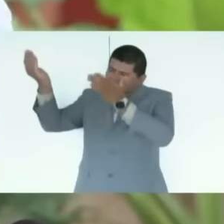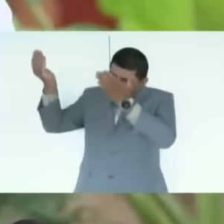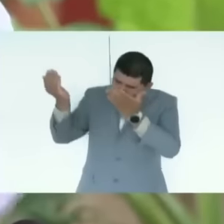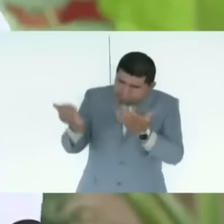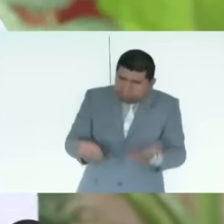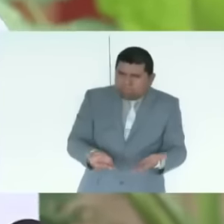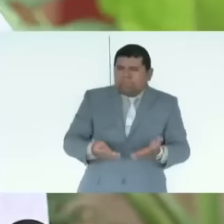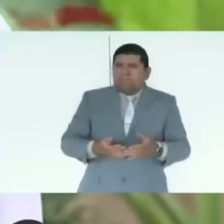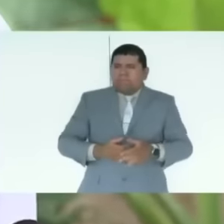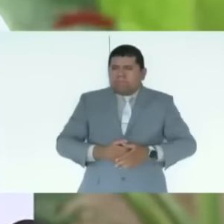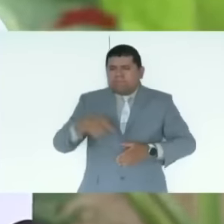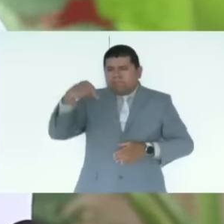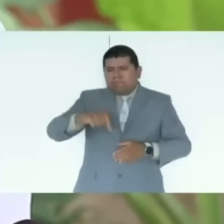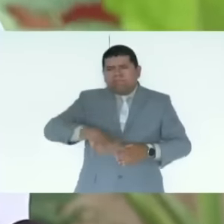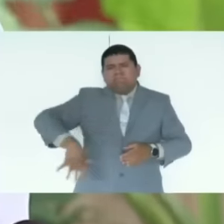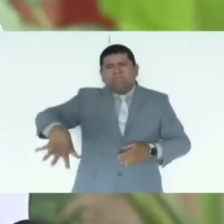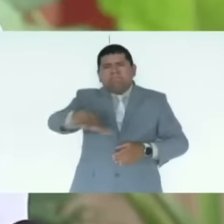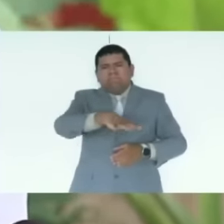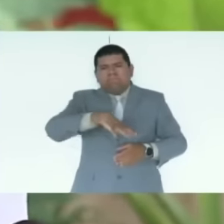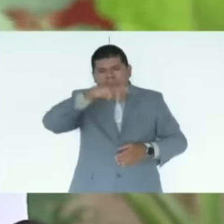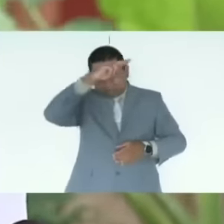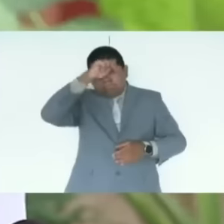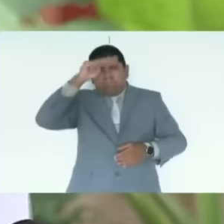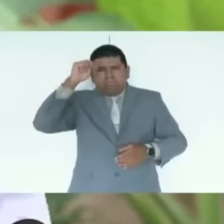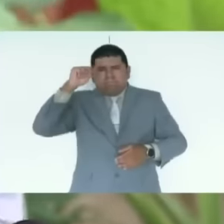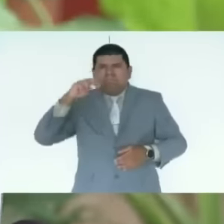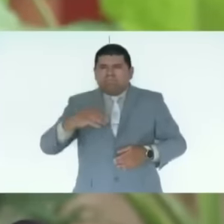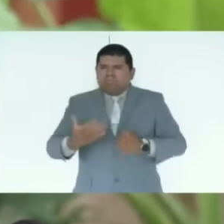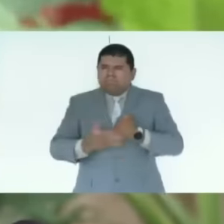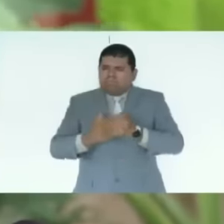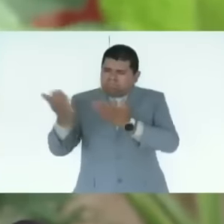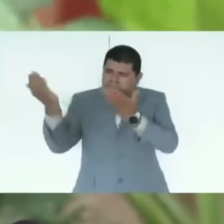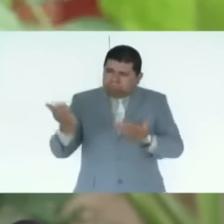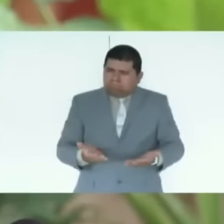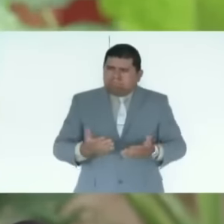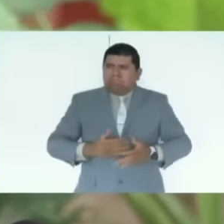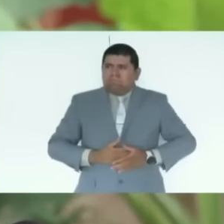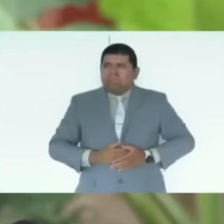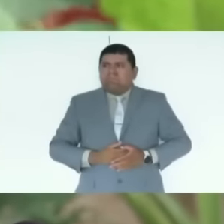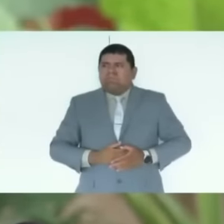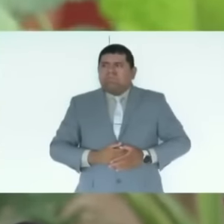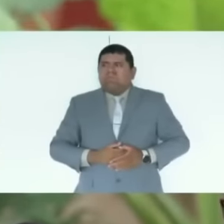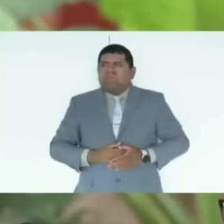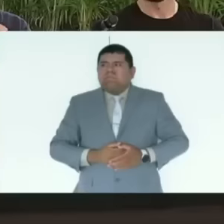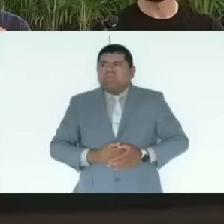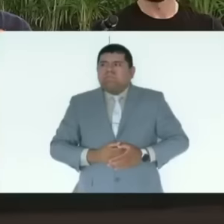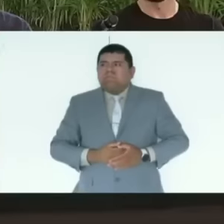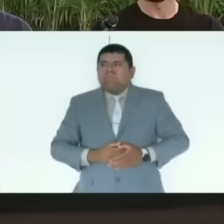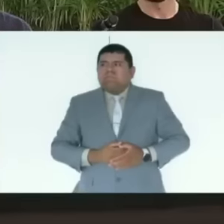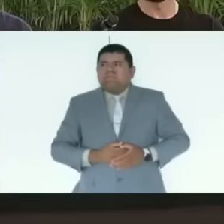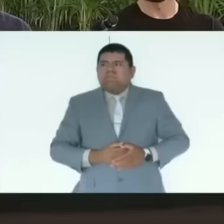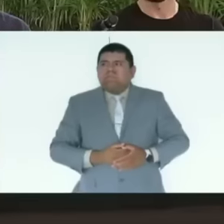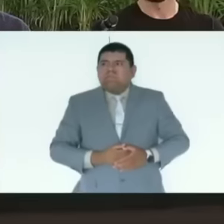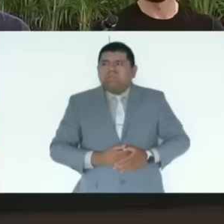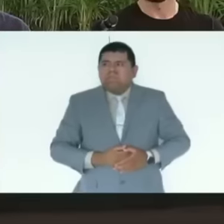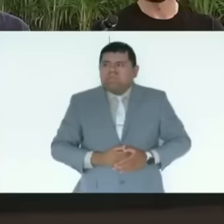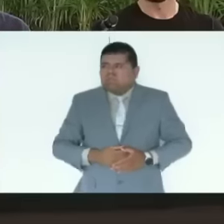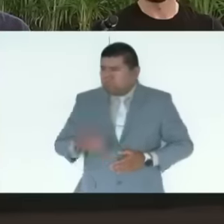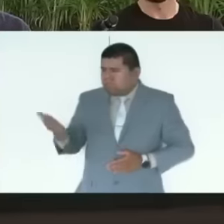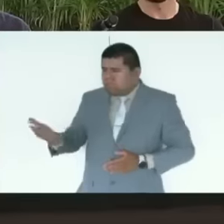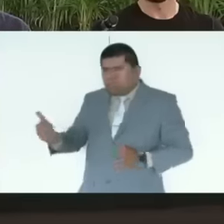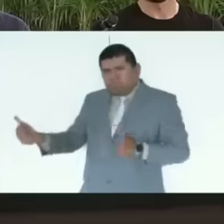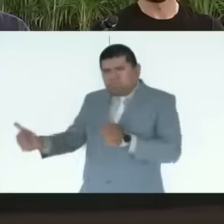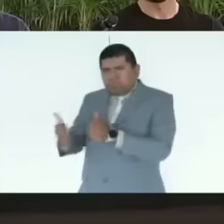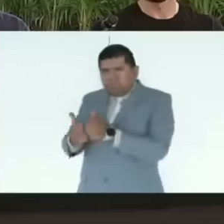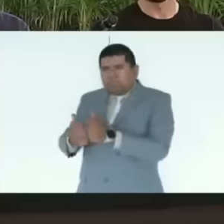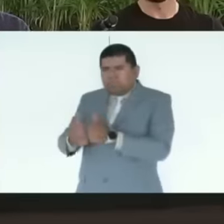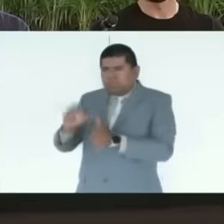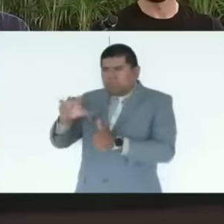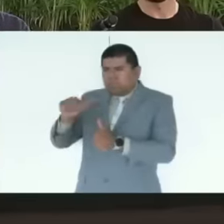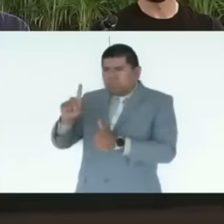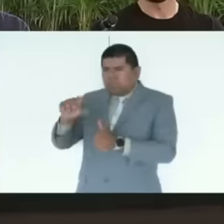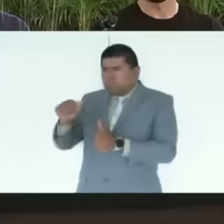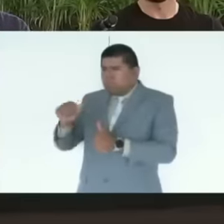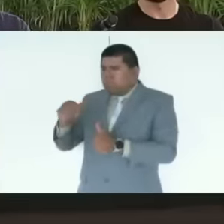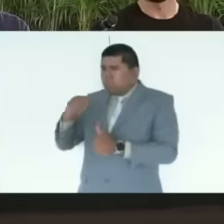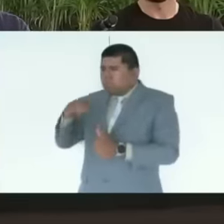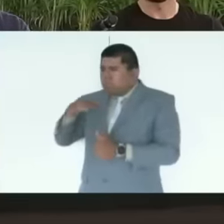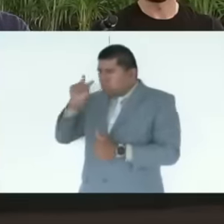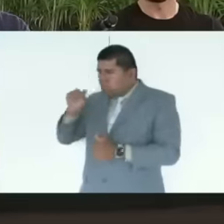again in the company of the president who fills me with pride because